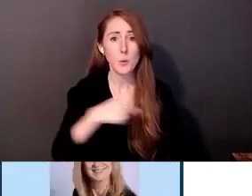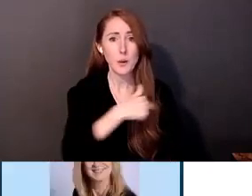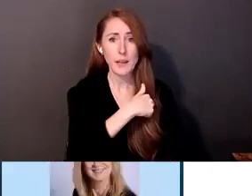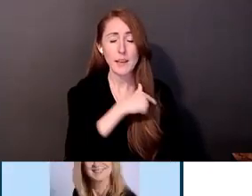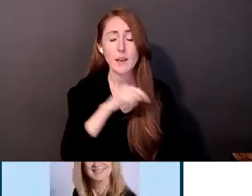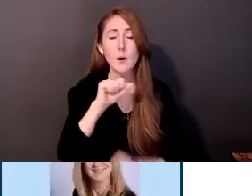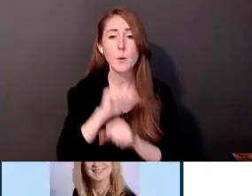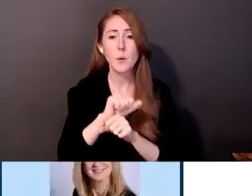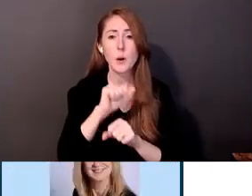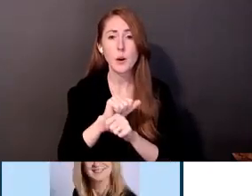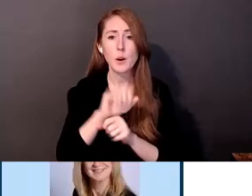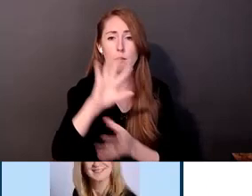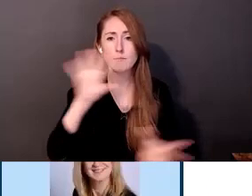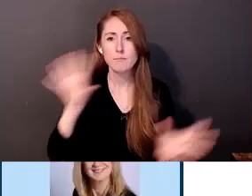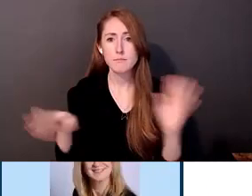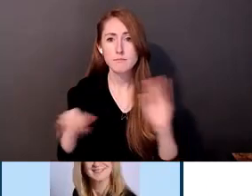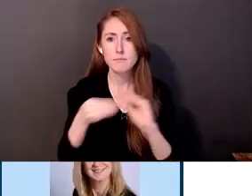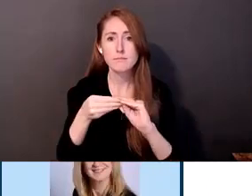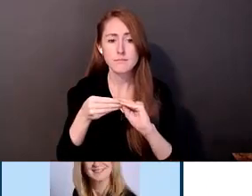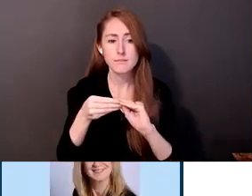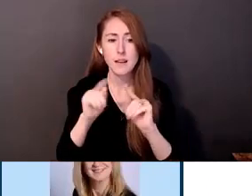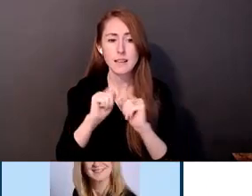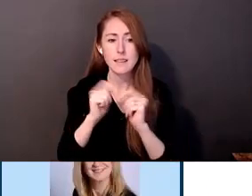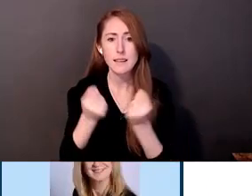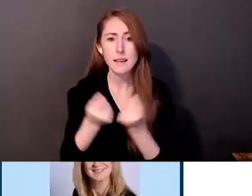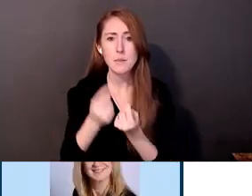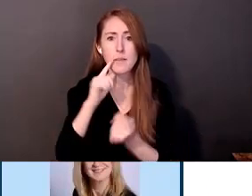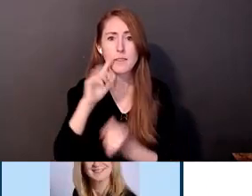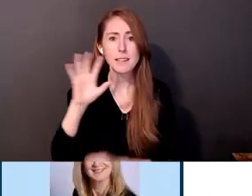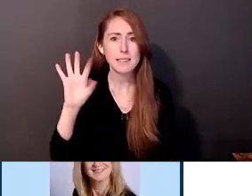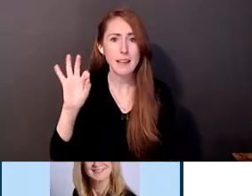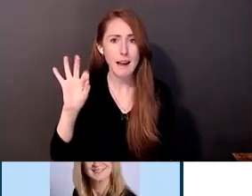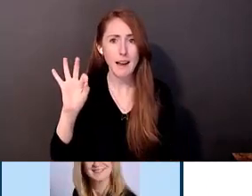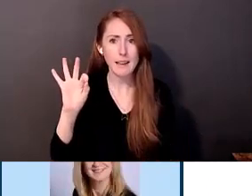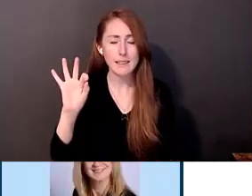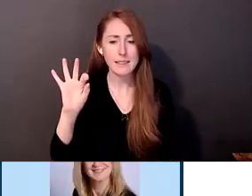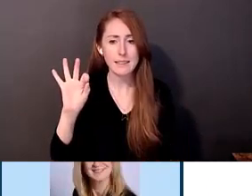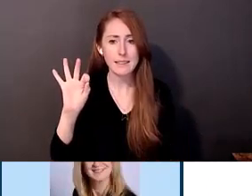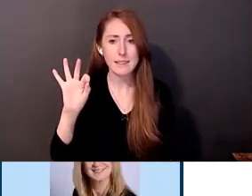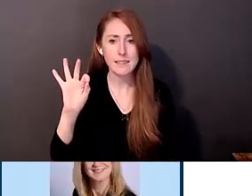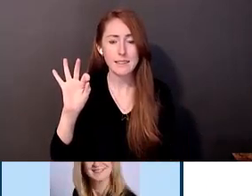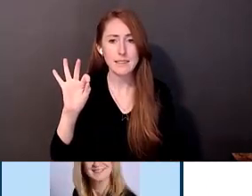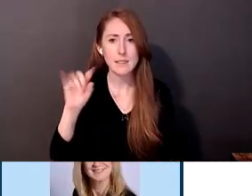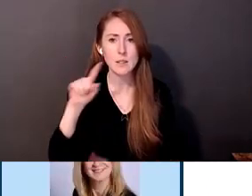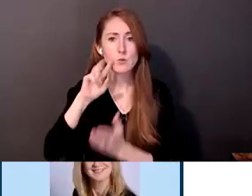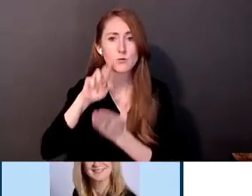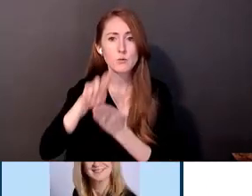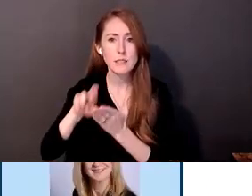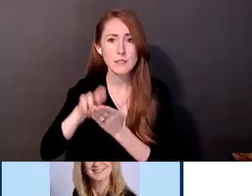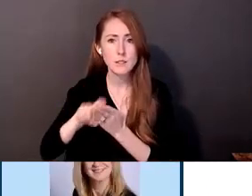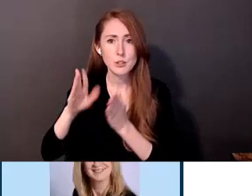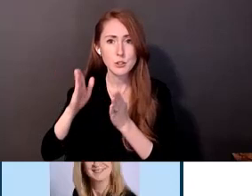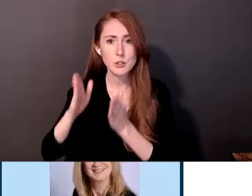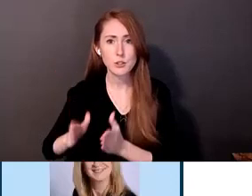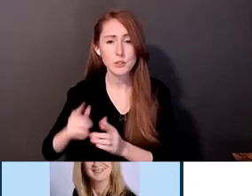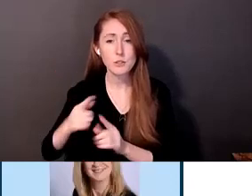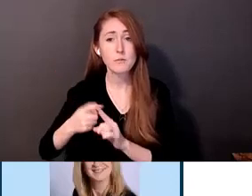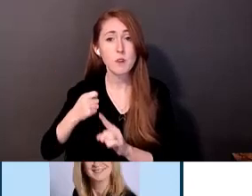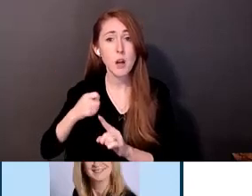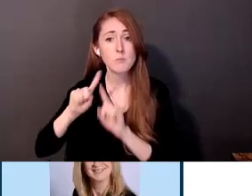This team is composed also of nine researchers from different backgrounds, including neuropsychology,